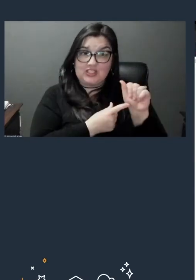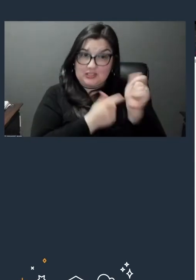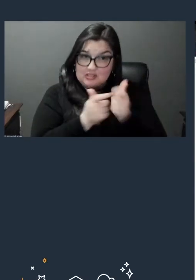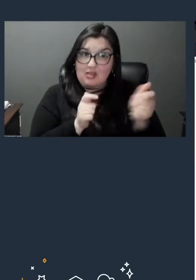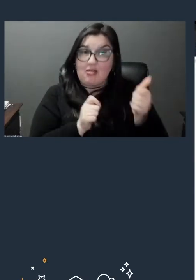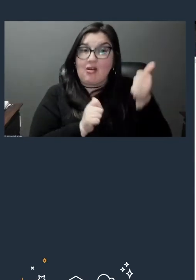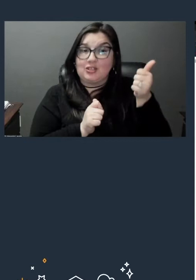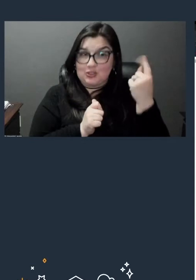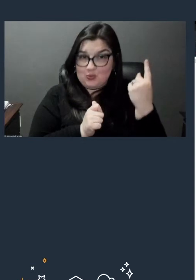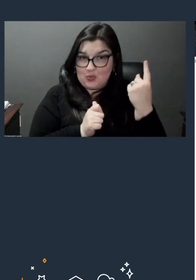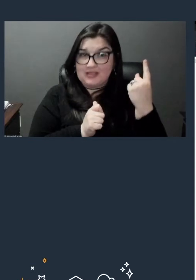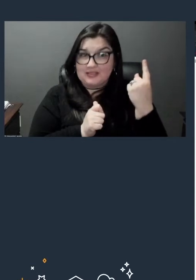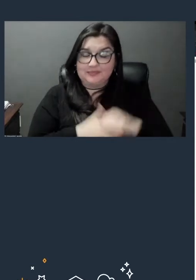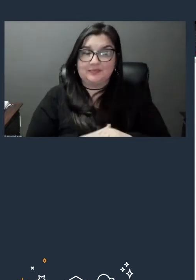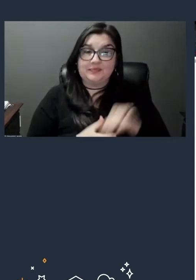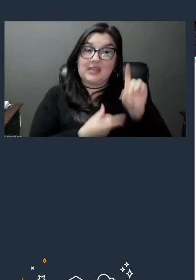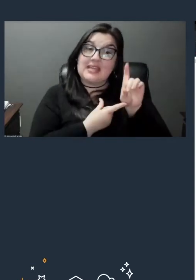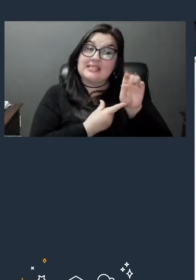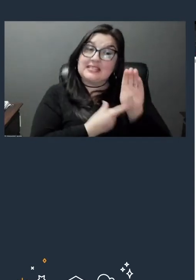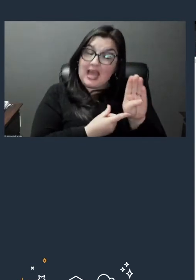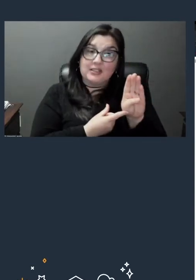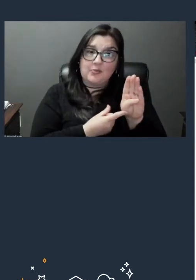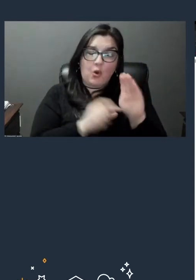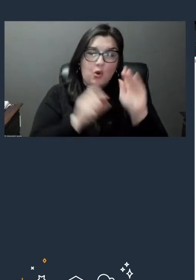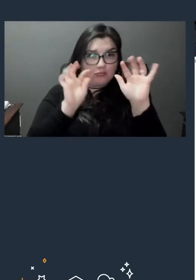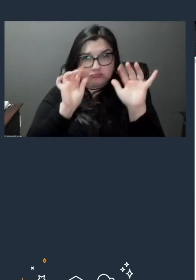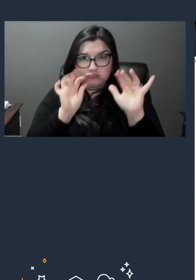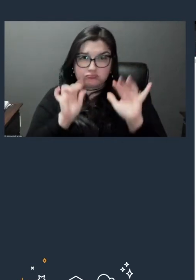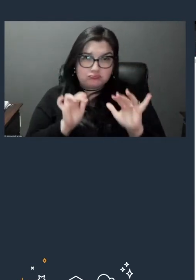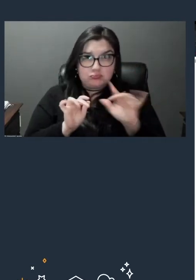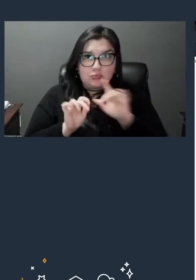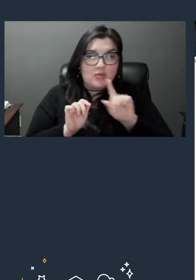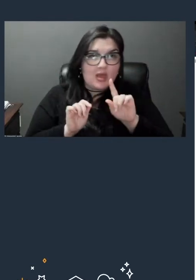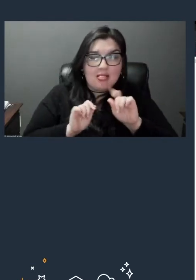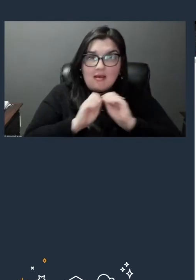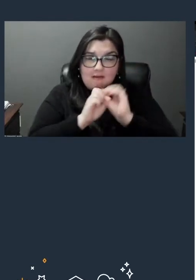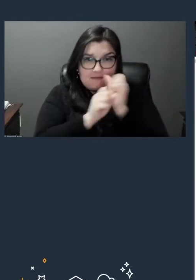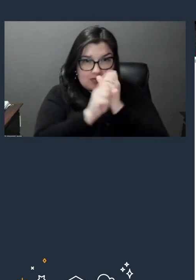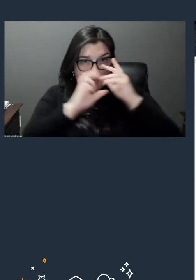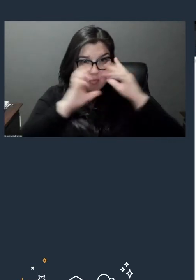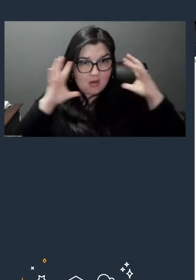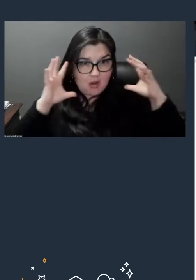The dashboards are interactive, so I can drill down and view more granular insights by different dimensions.